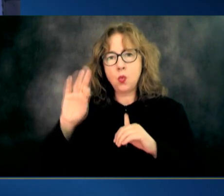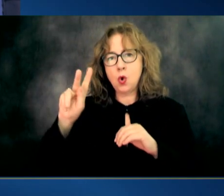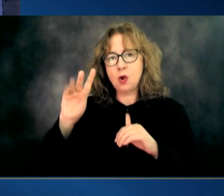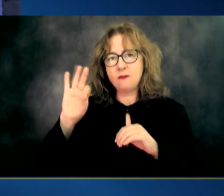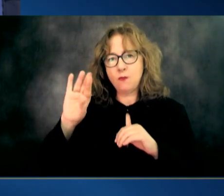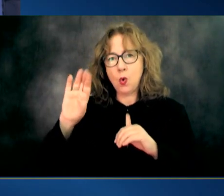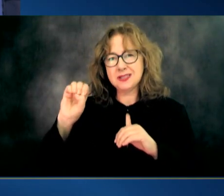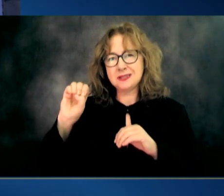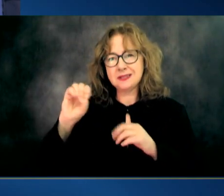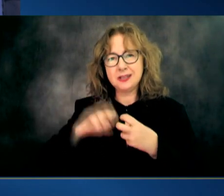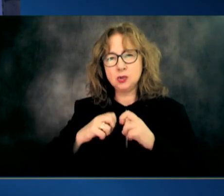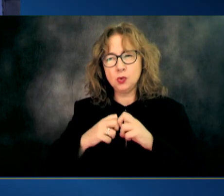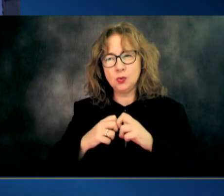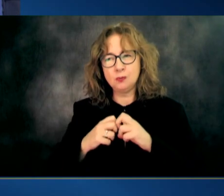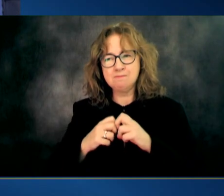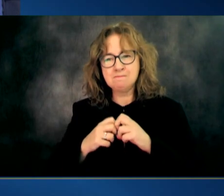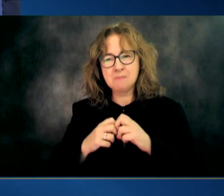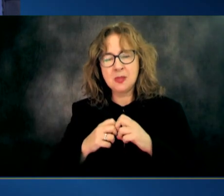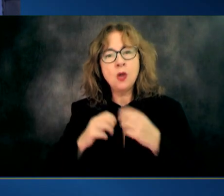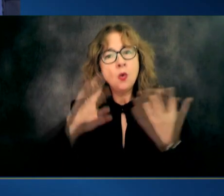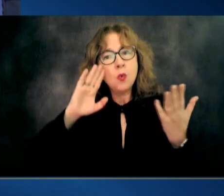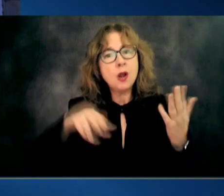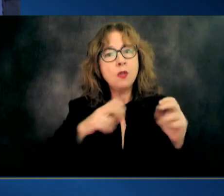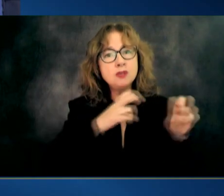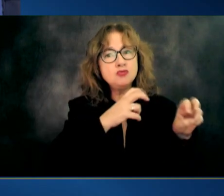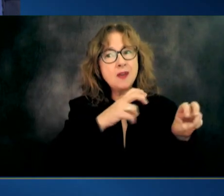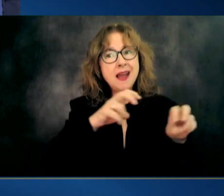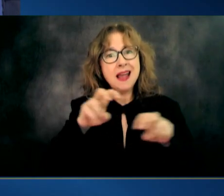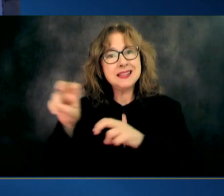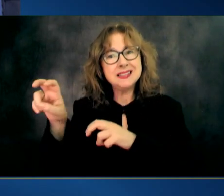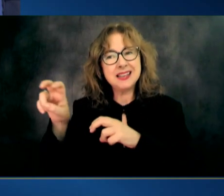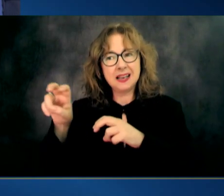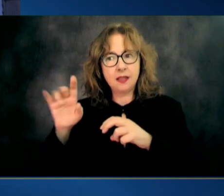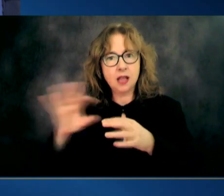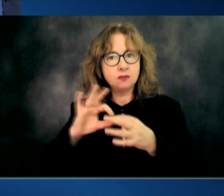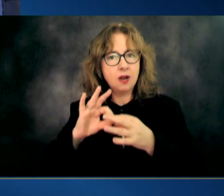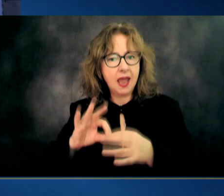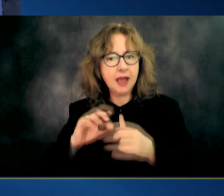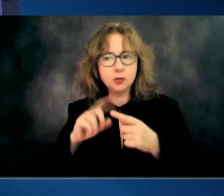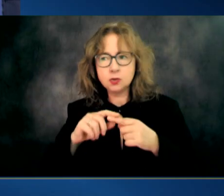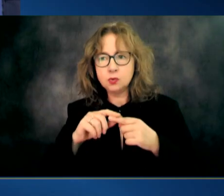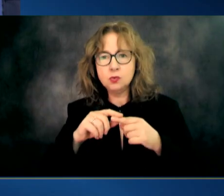the transition issues are also related to workforce. Who we transition them to? Where are